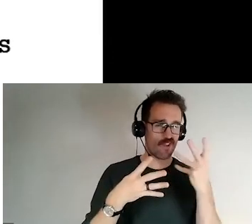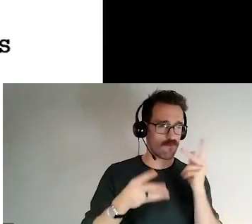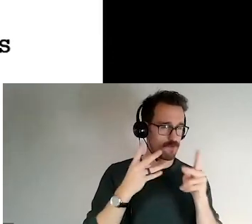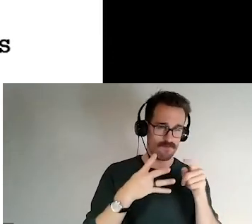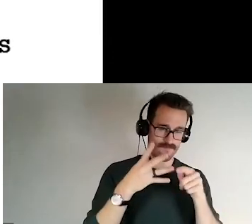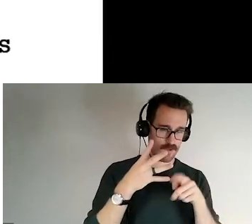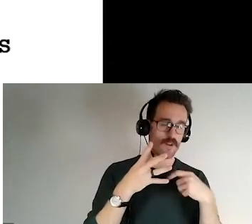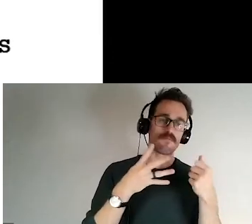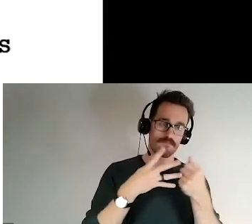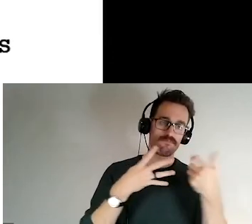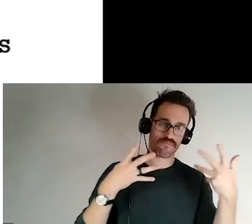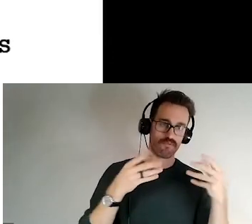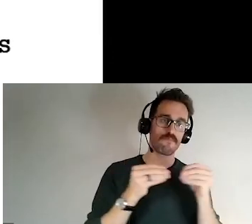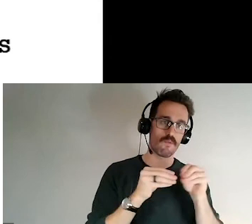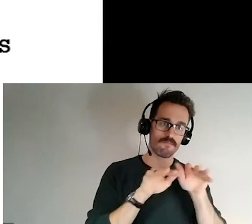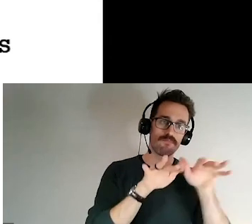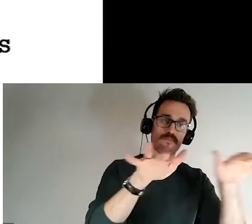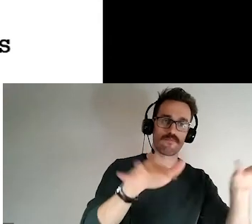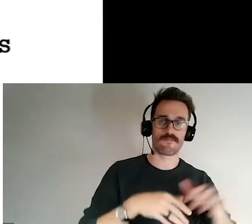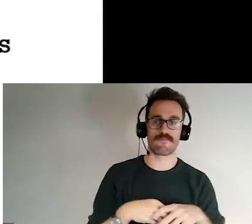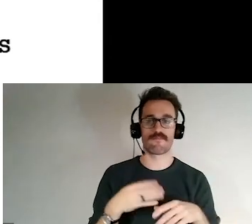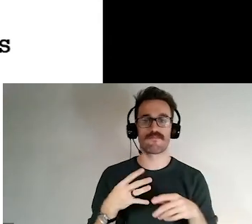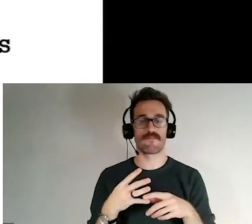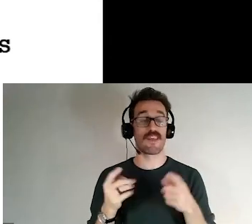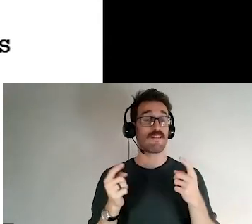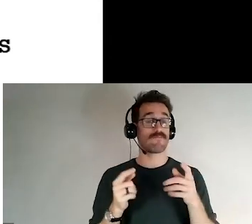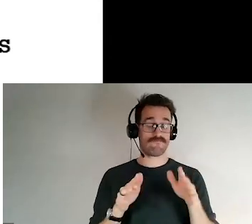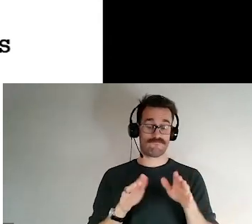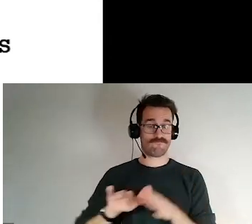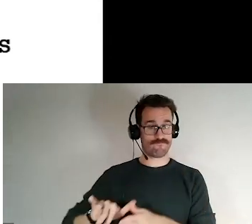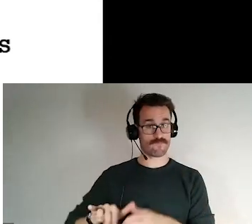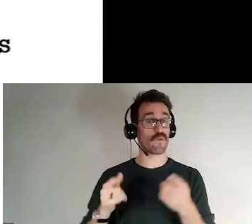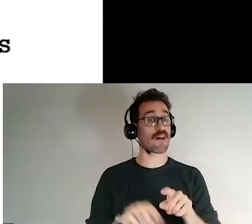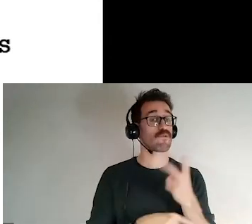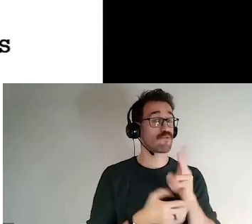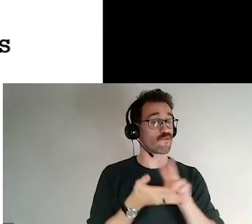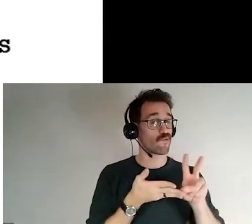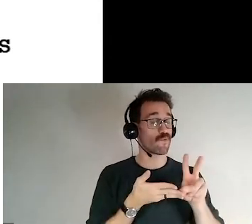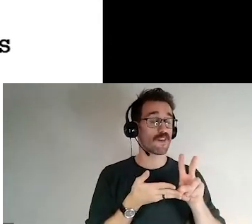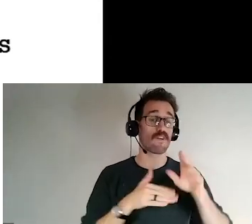We conducted a two-week survey online of our Arthritis and Work resource hub,